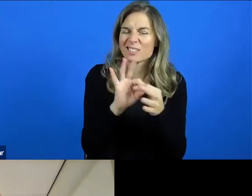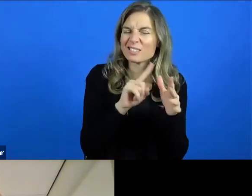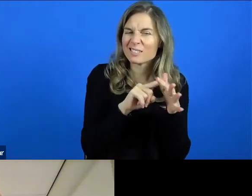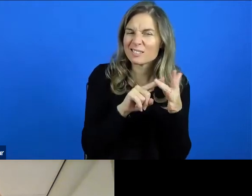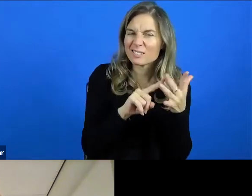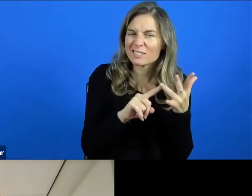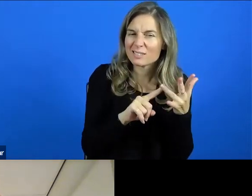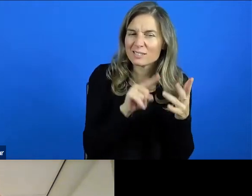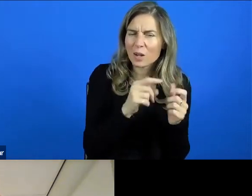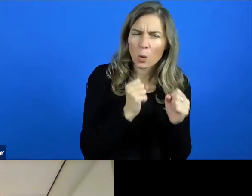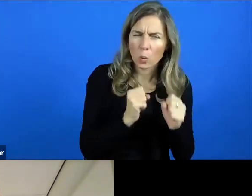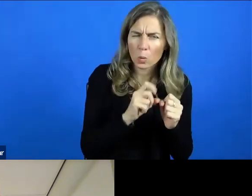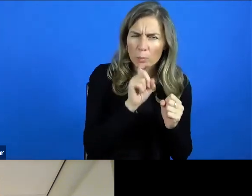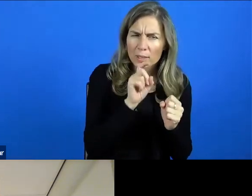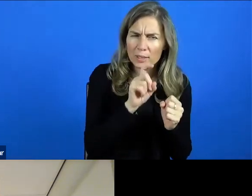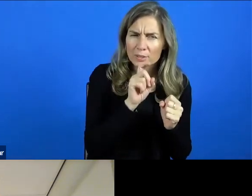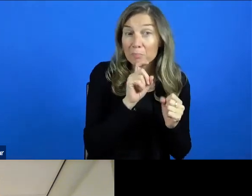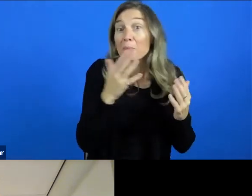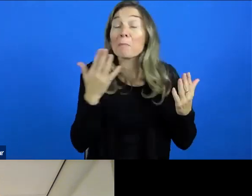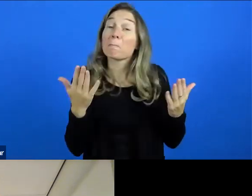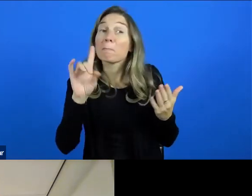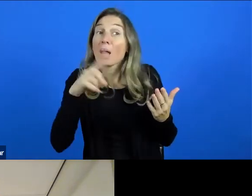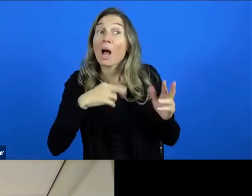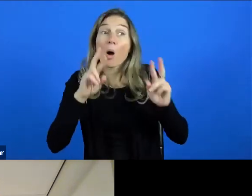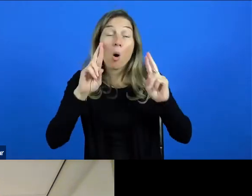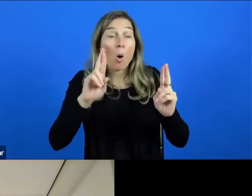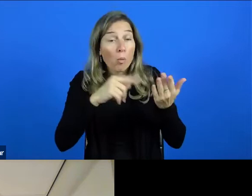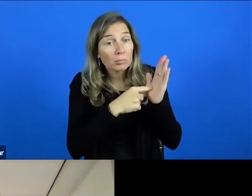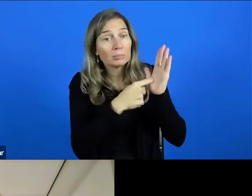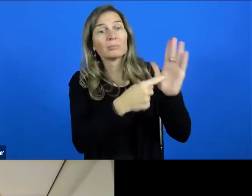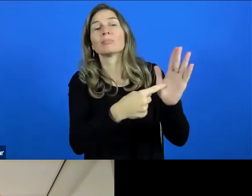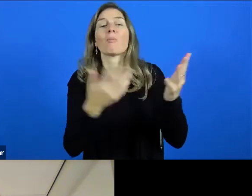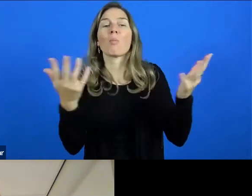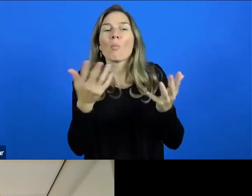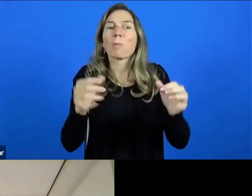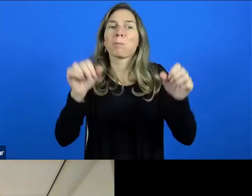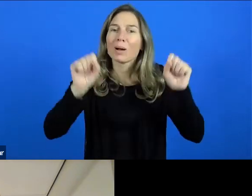I hope that this demonstrates the range and the potential issues